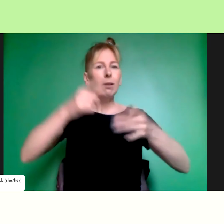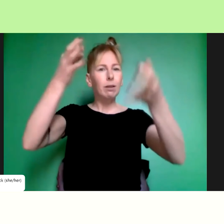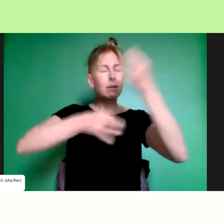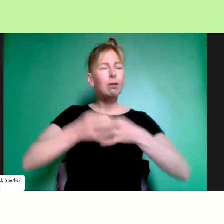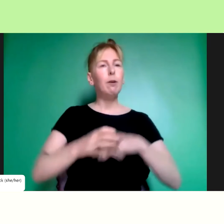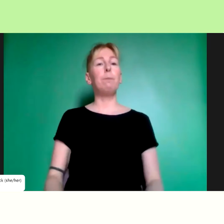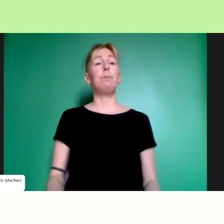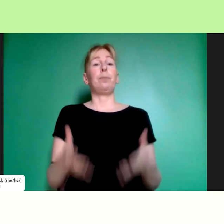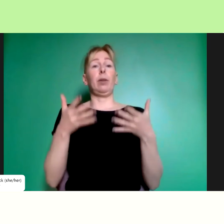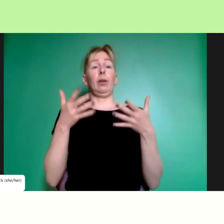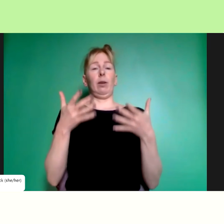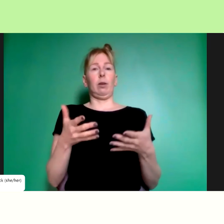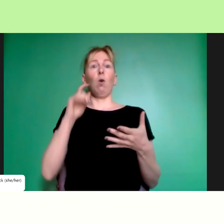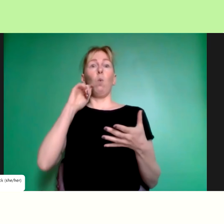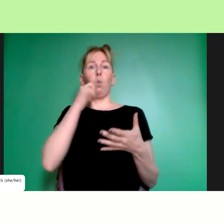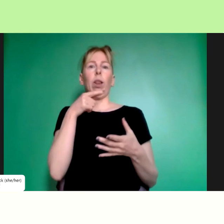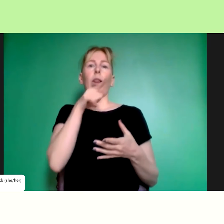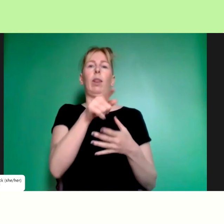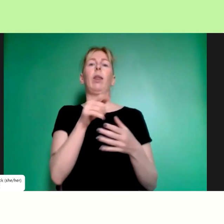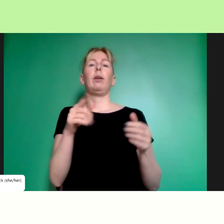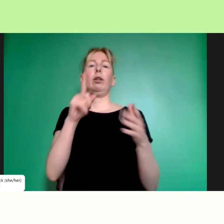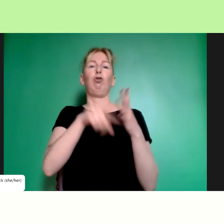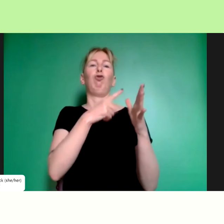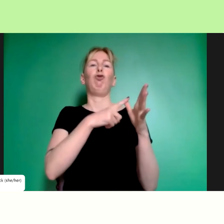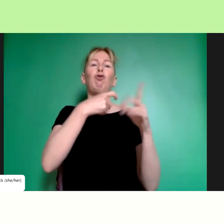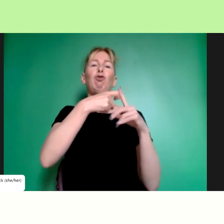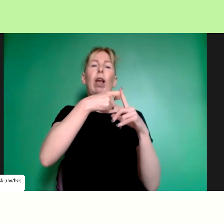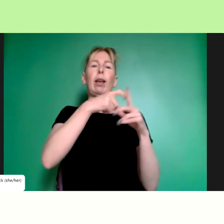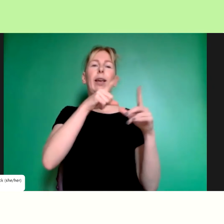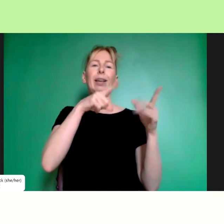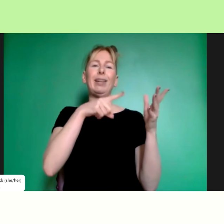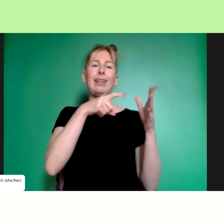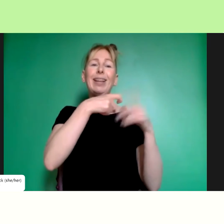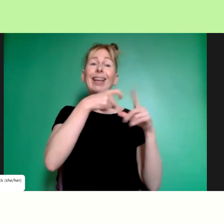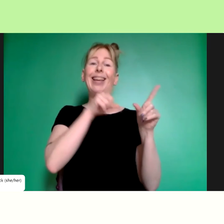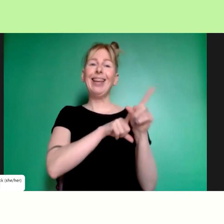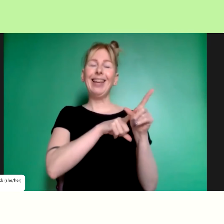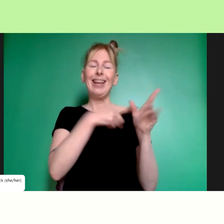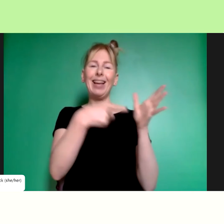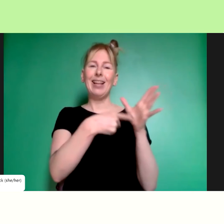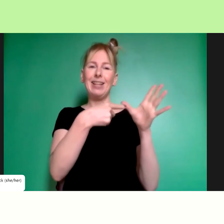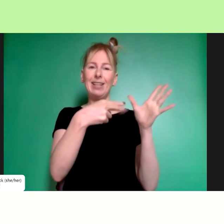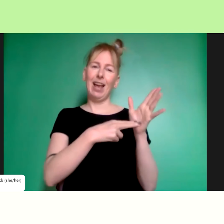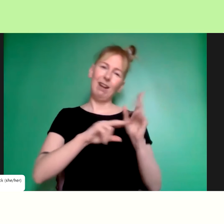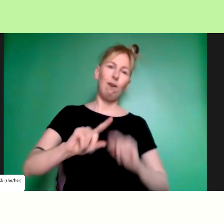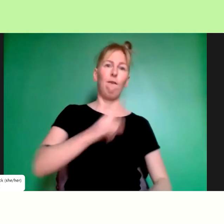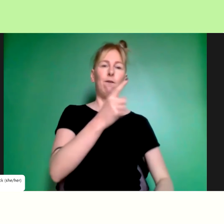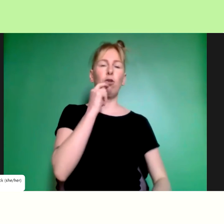So we're going to start with Jack Ky Tan first. So Jack Ky Tan is an interdisciplinary, so hard